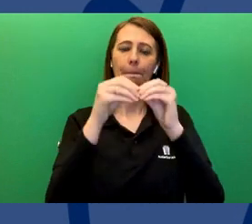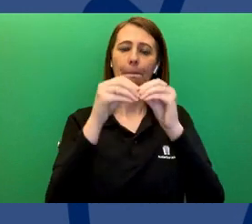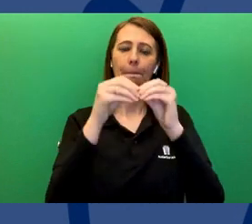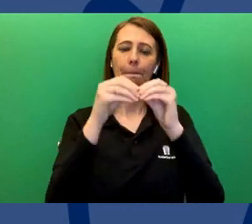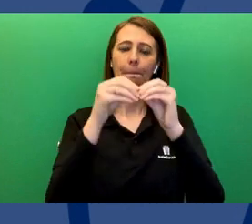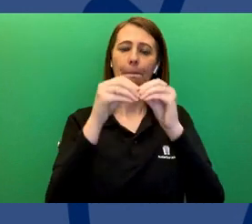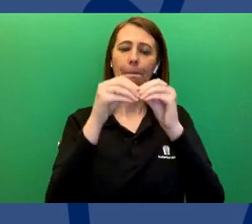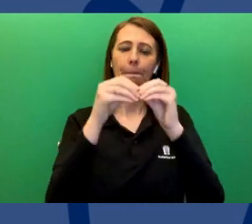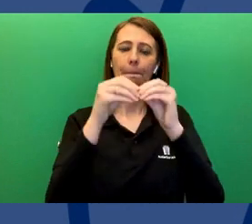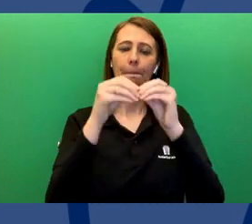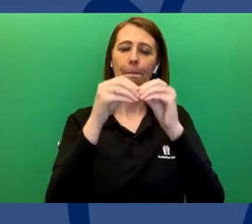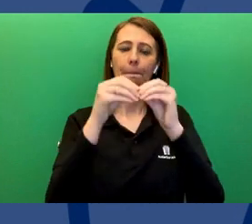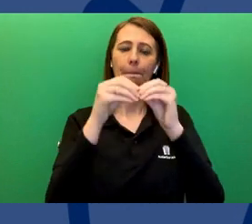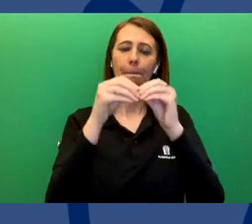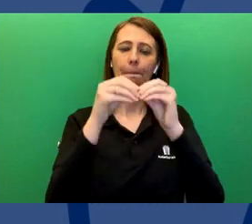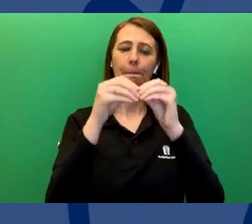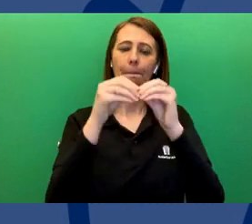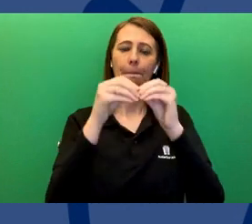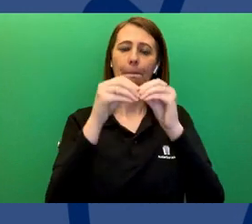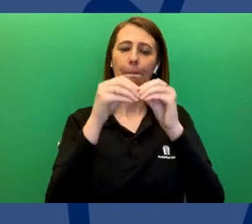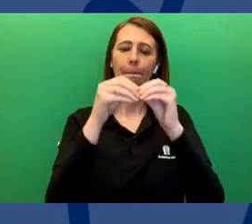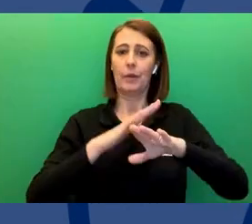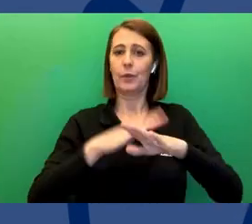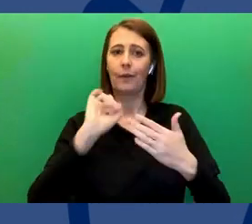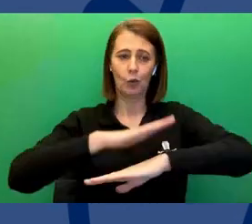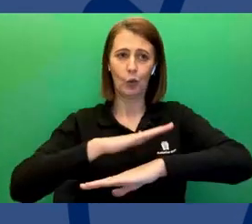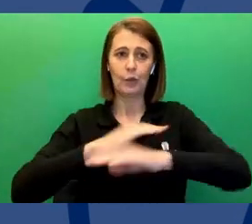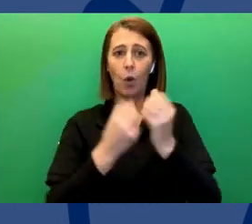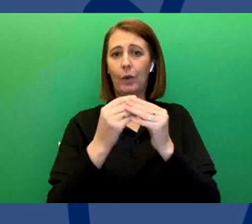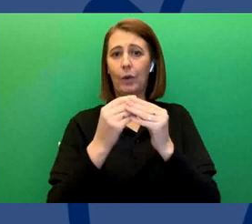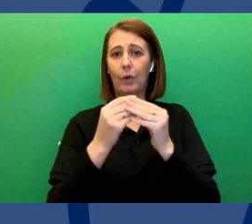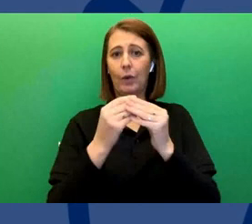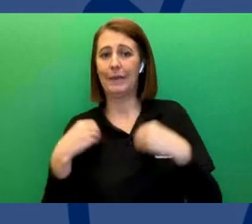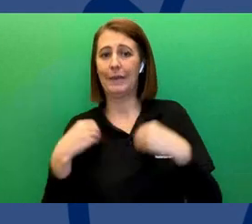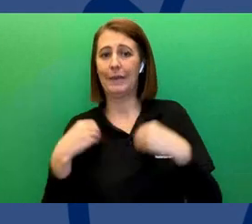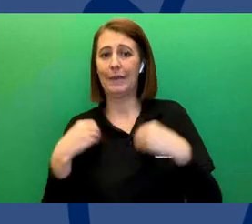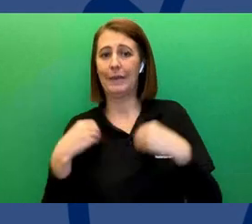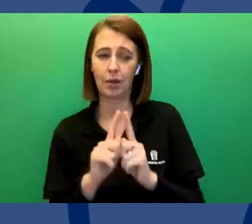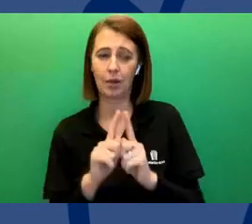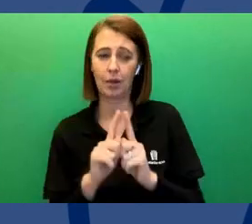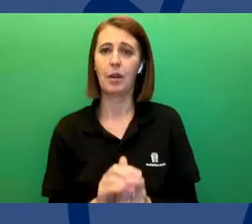with small business as well, and I will hand you back over to Filiz.